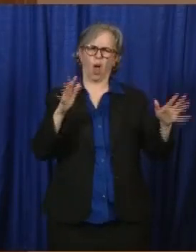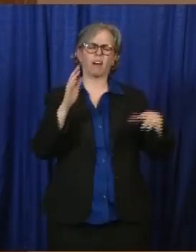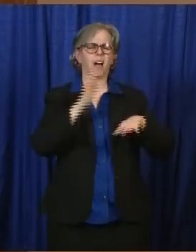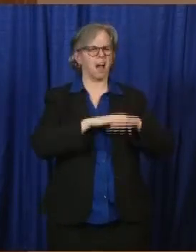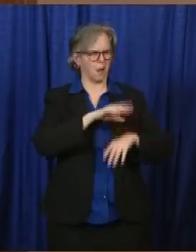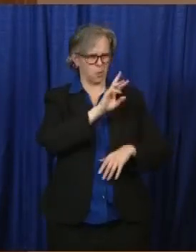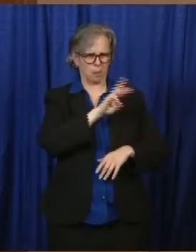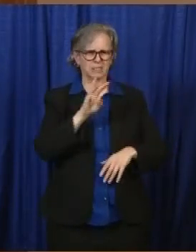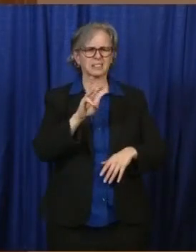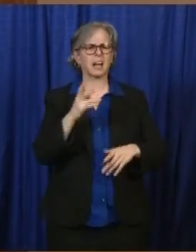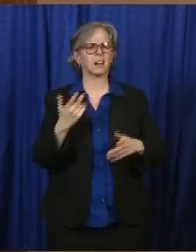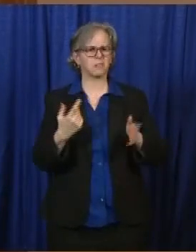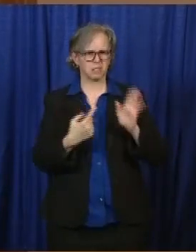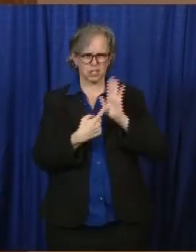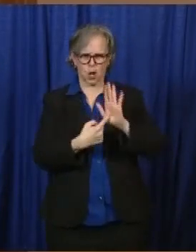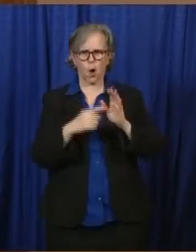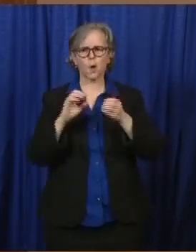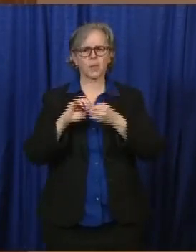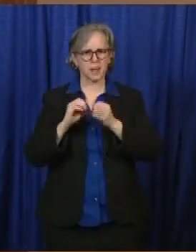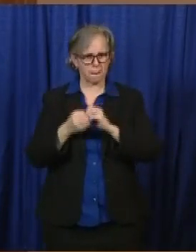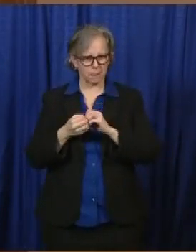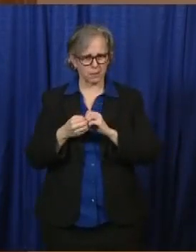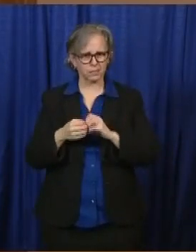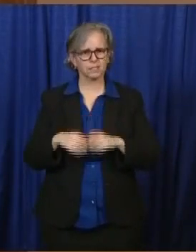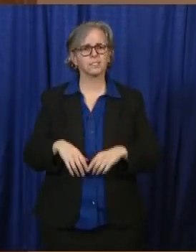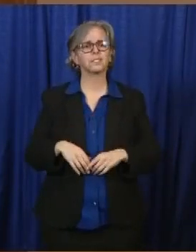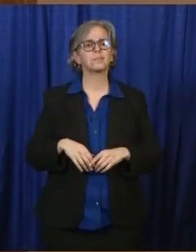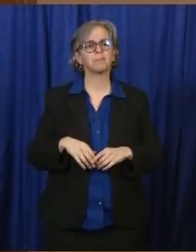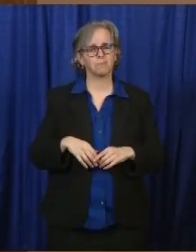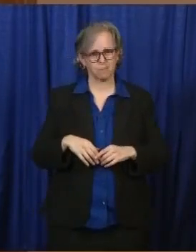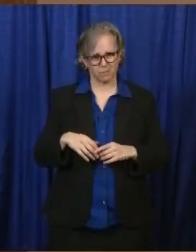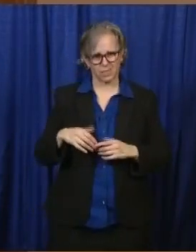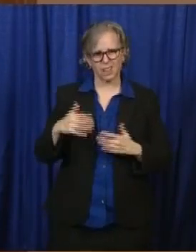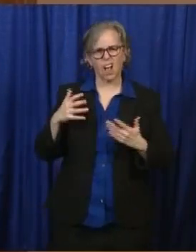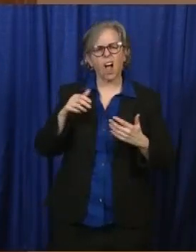LITTLE BIT OF NUMBERS JUST TO CATCH EVERYBODY UP.